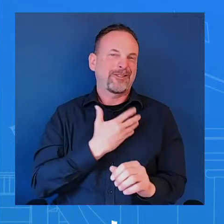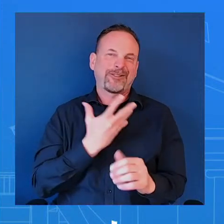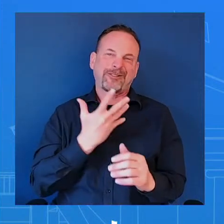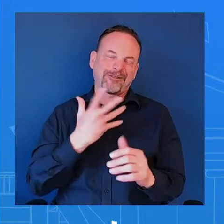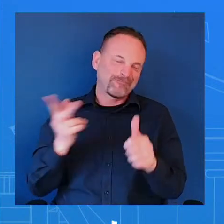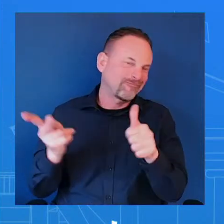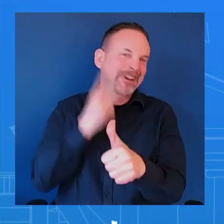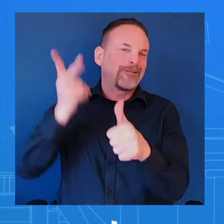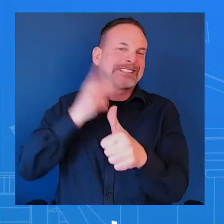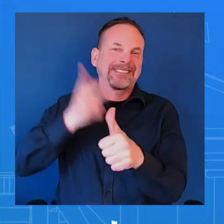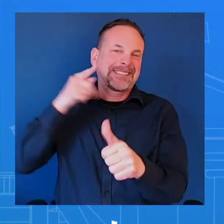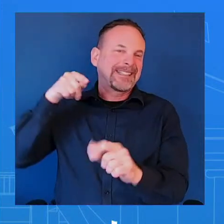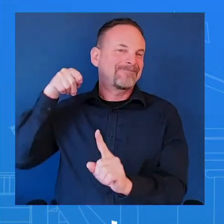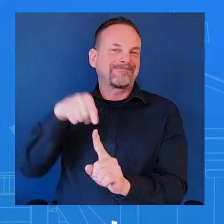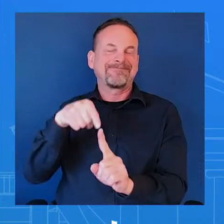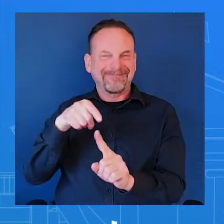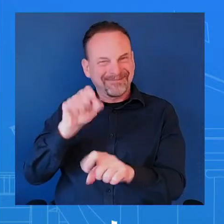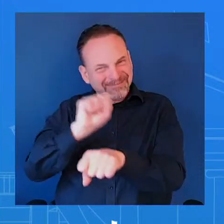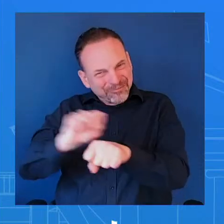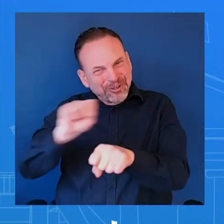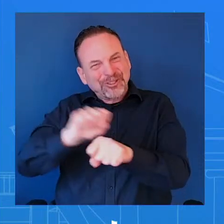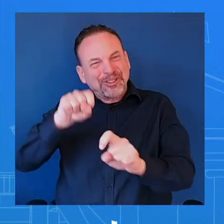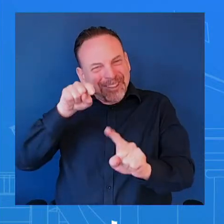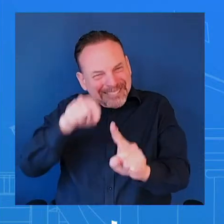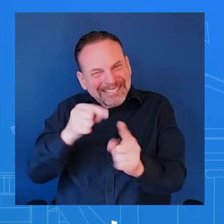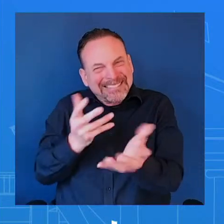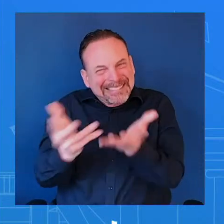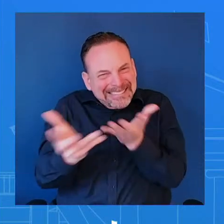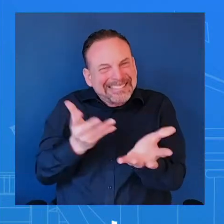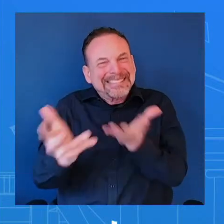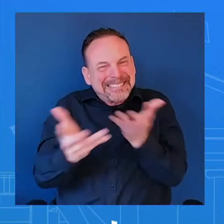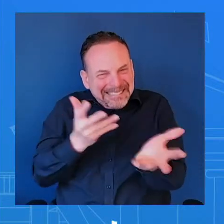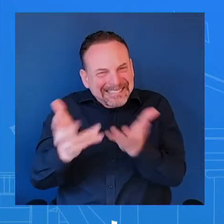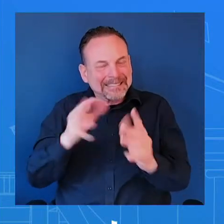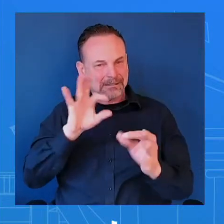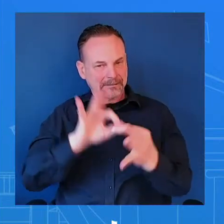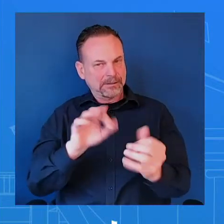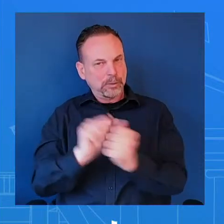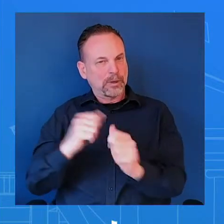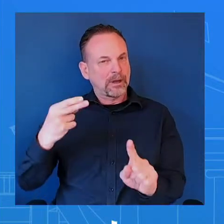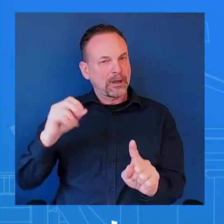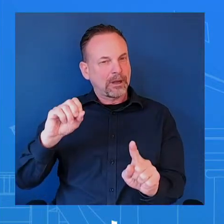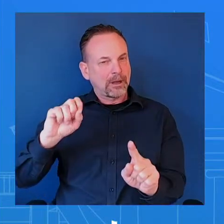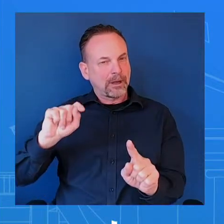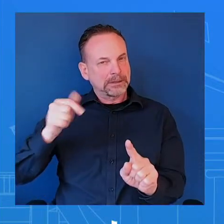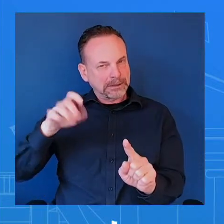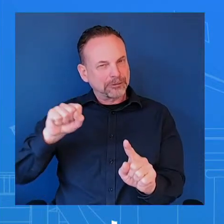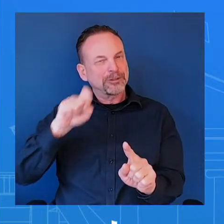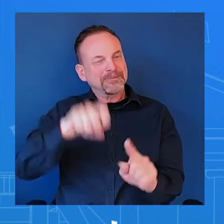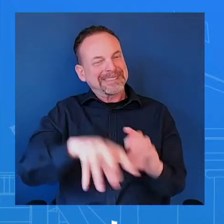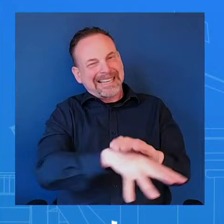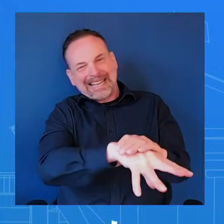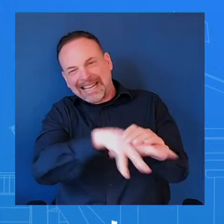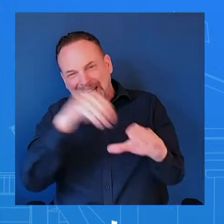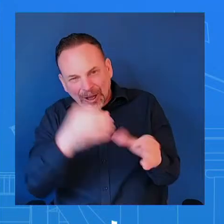It's important to get those hostages home to their family. It's important to get that humanitarian aid and with a --